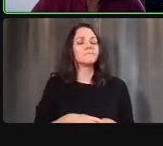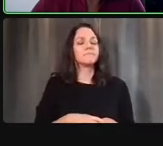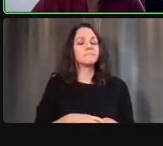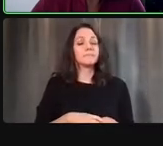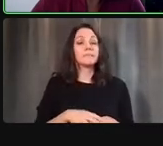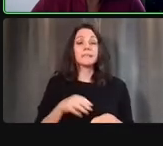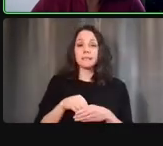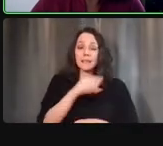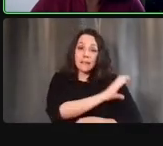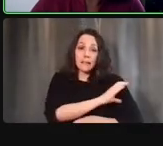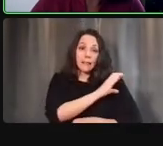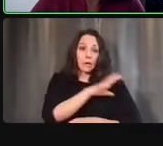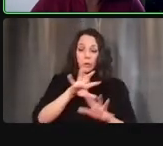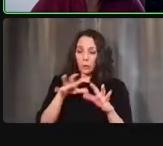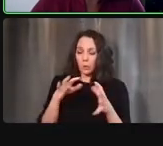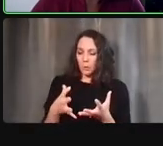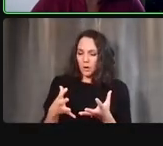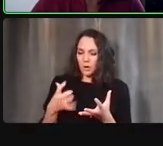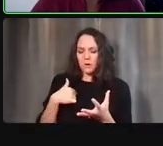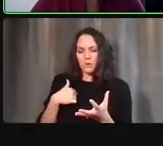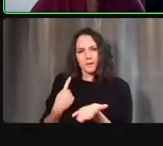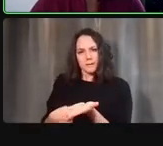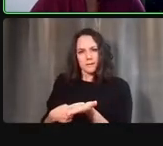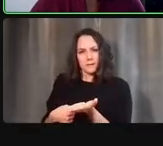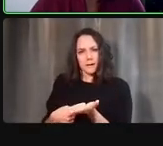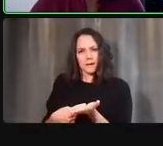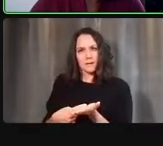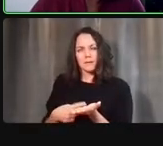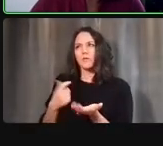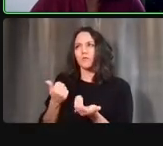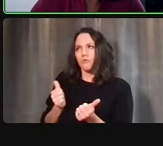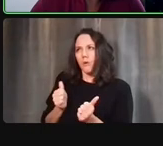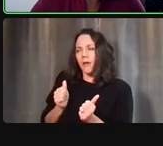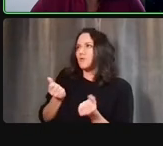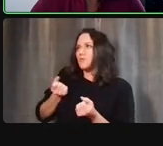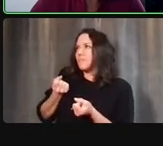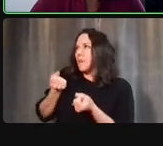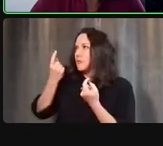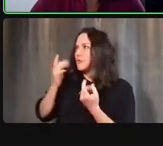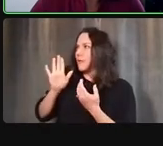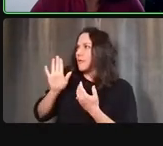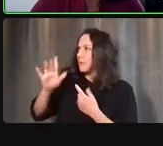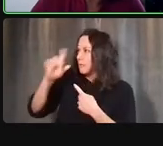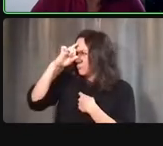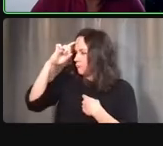really understanding people's traumas, understanding who they are based on the